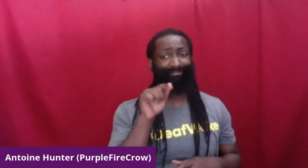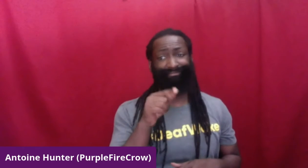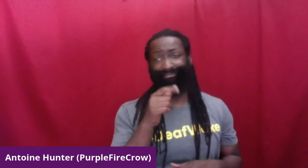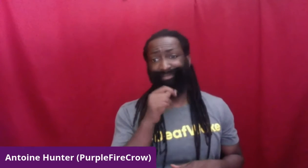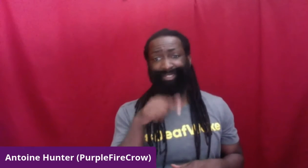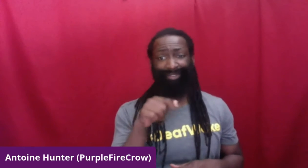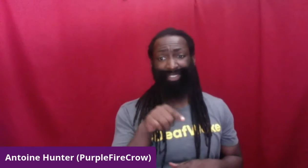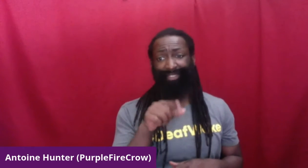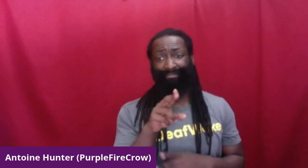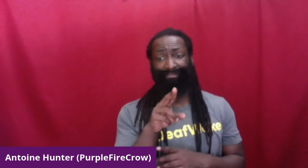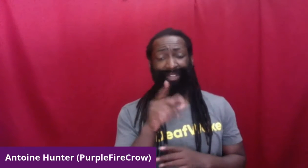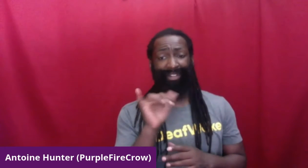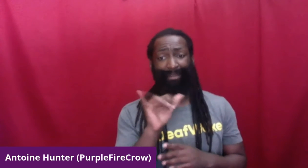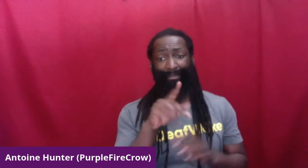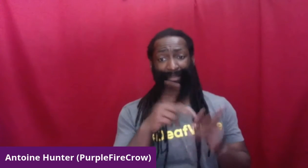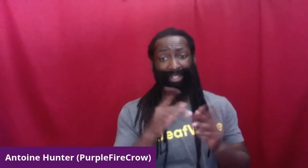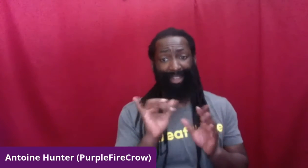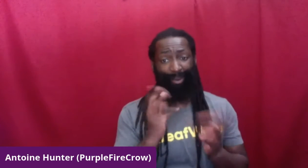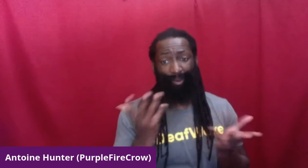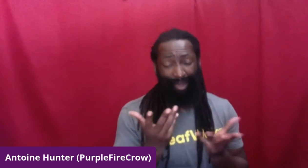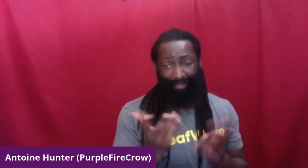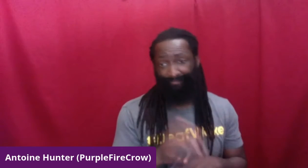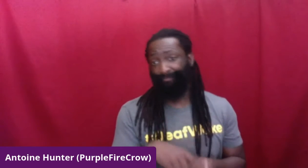including the United States, Canada,